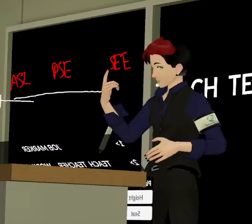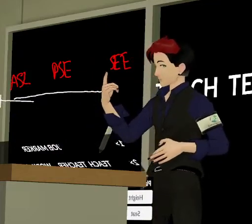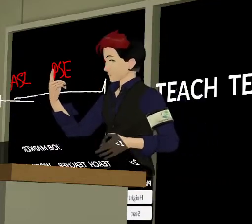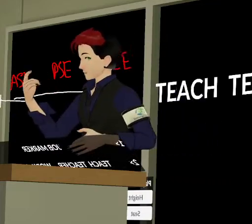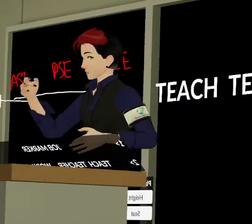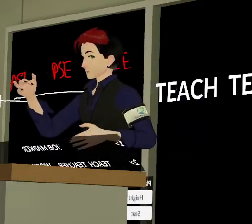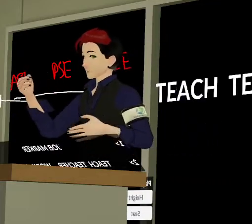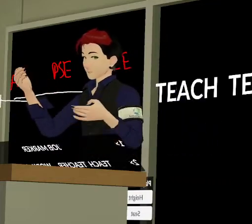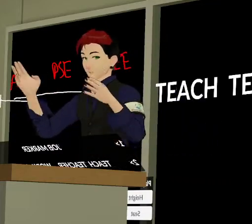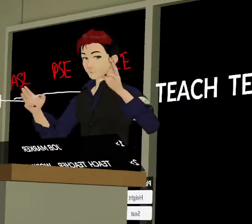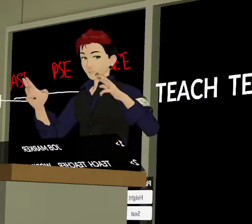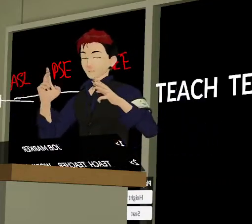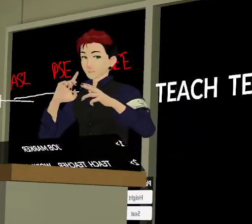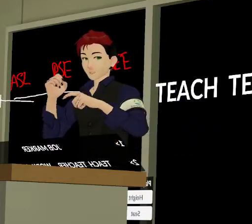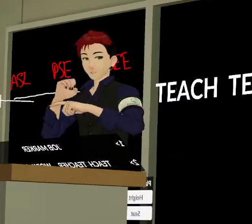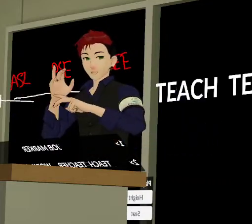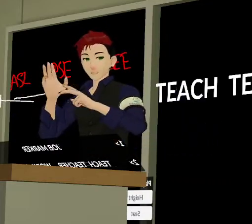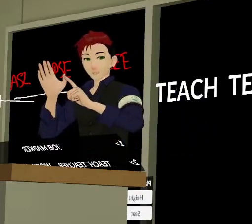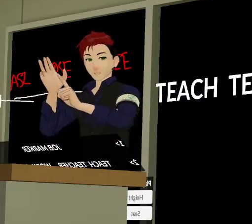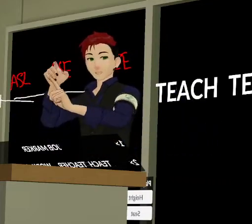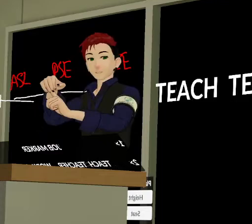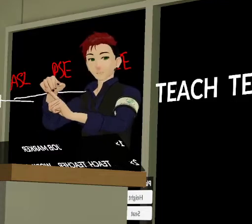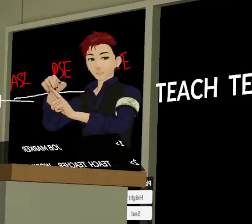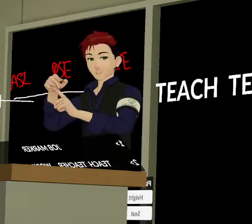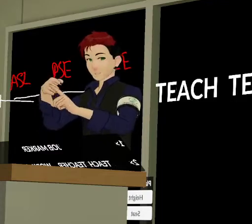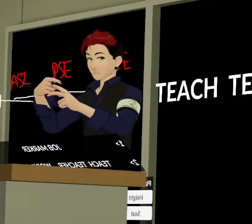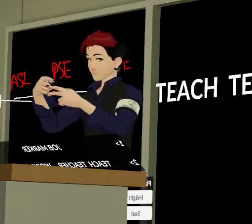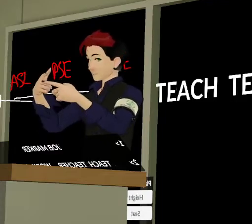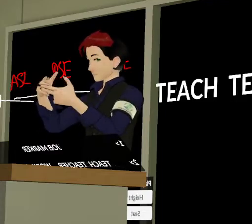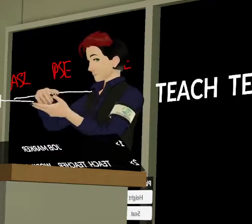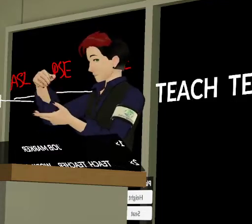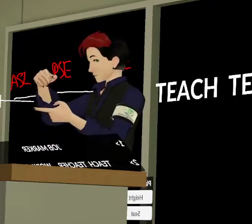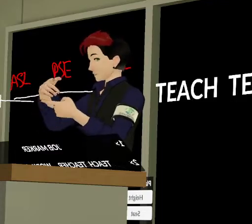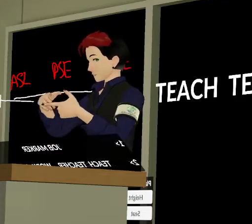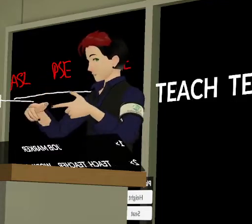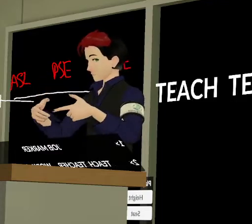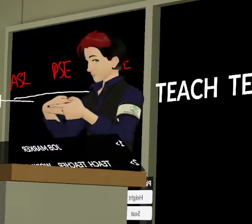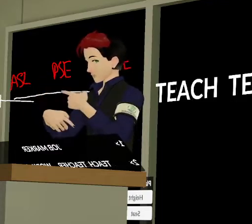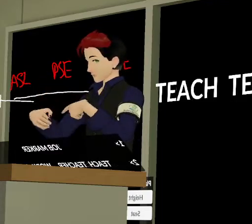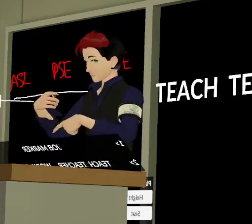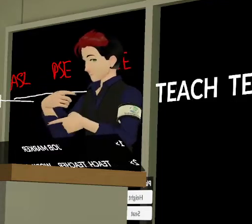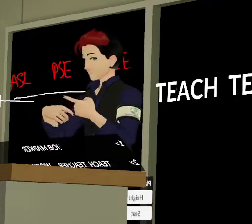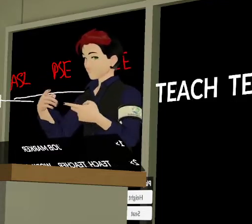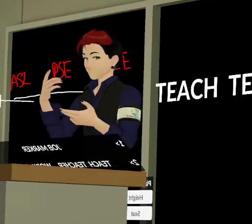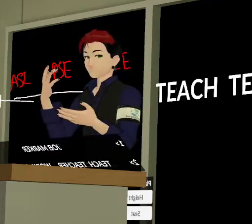i think a lot of people will actually like catch just from learning sign